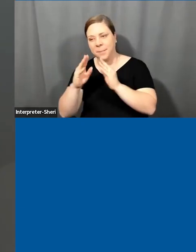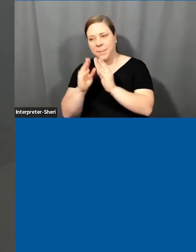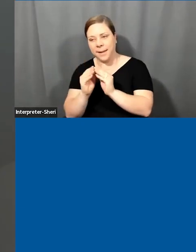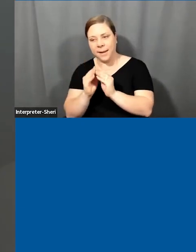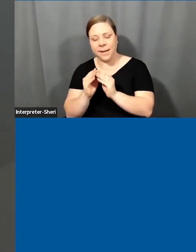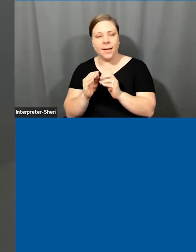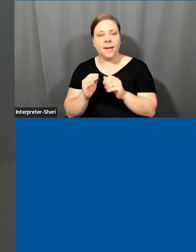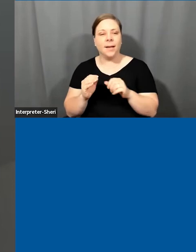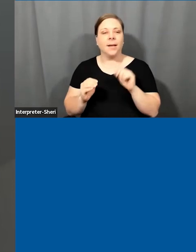Here is the link.